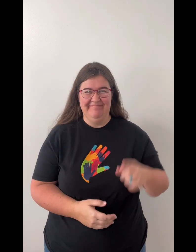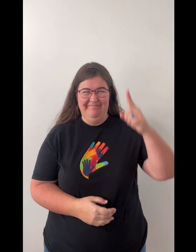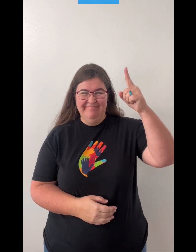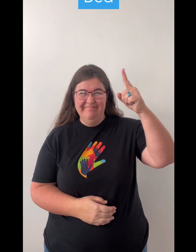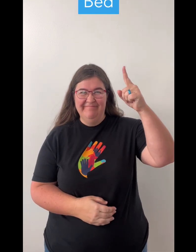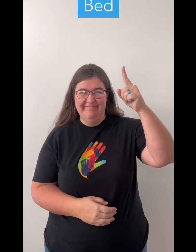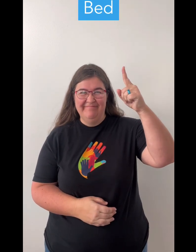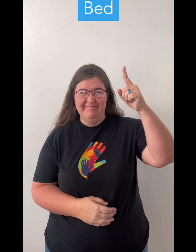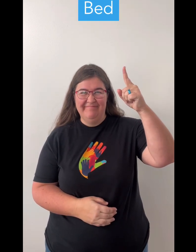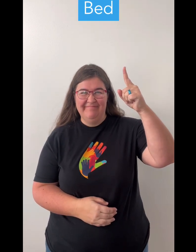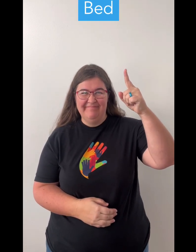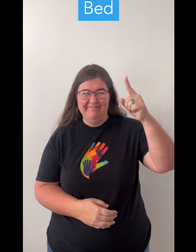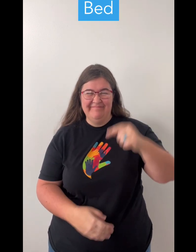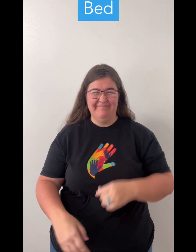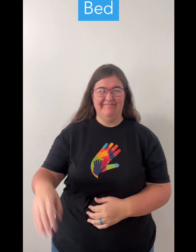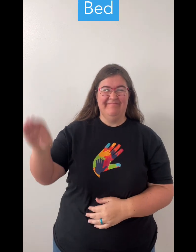BED